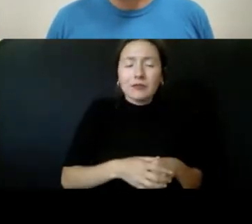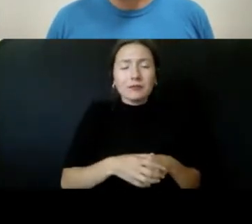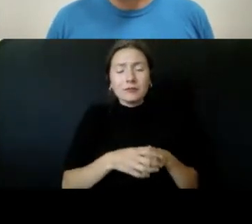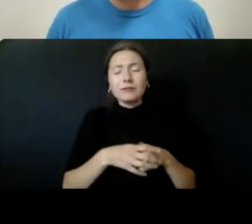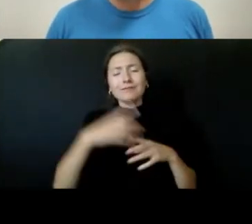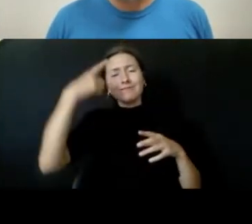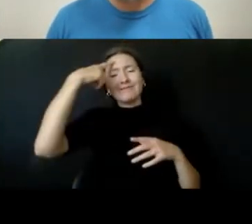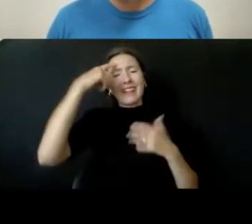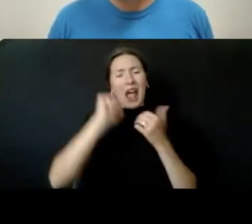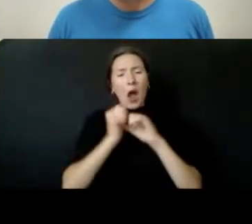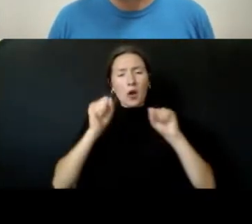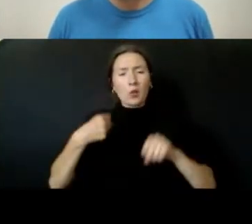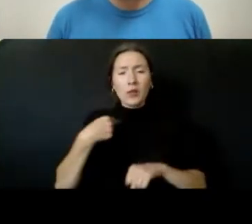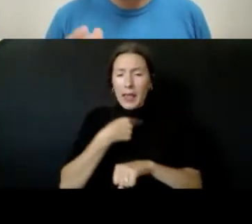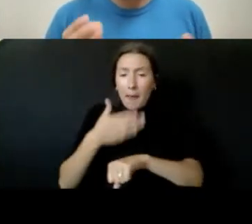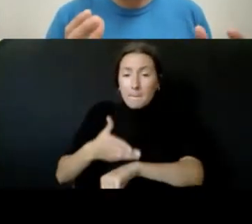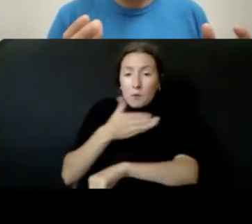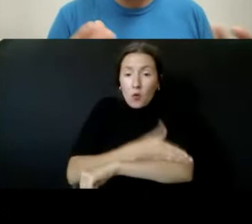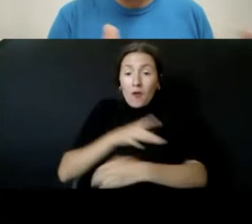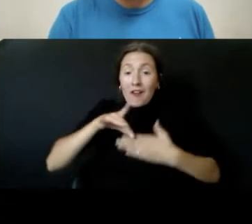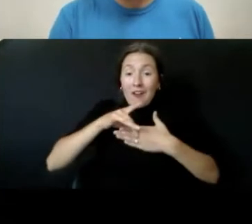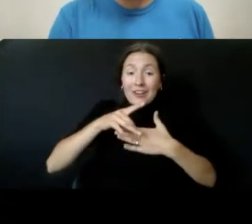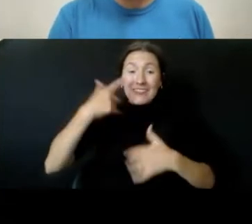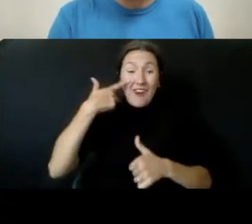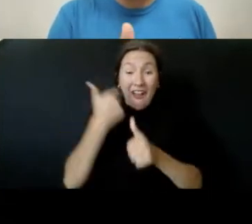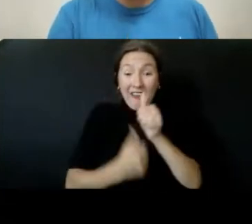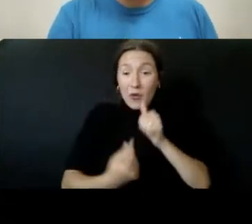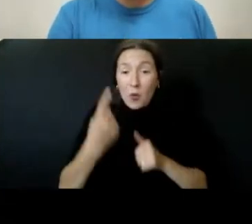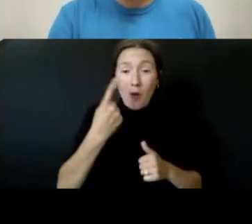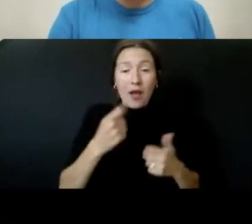this thing at the design phase and then it makes it harder for me to learn from because